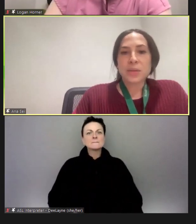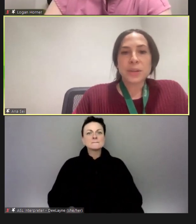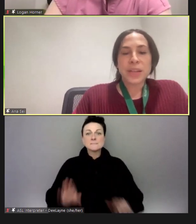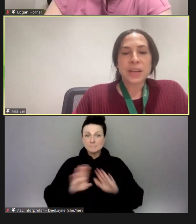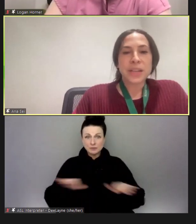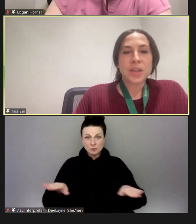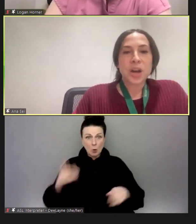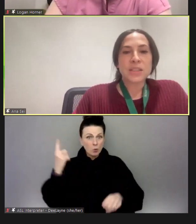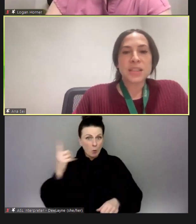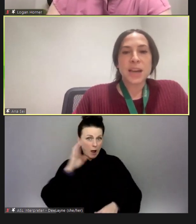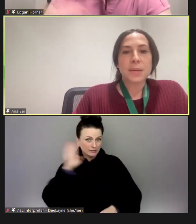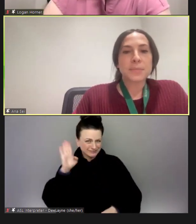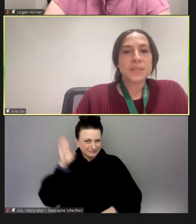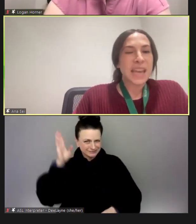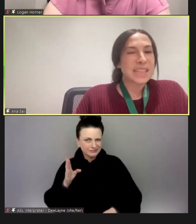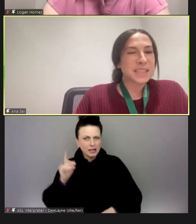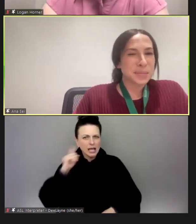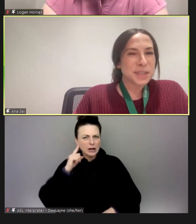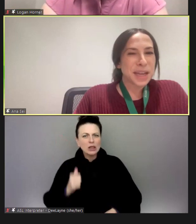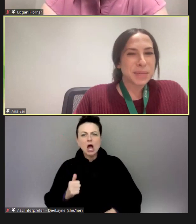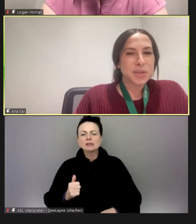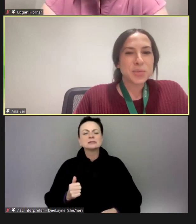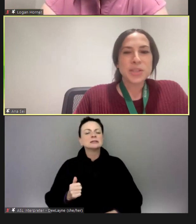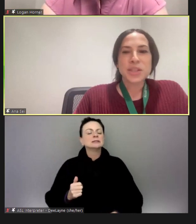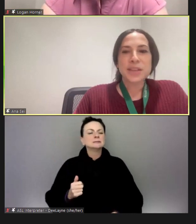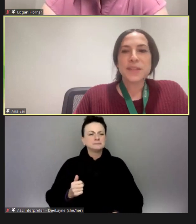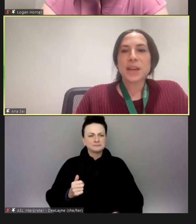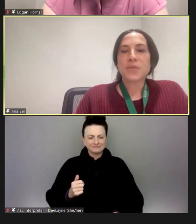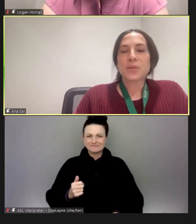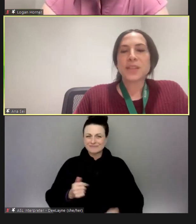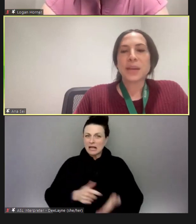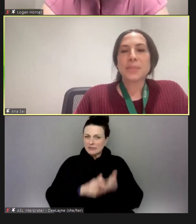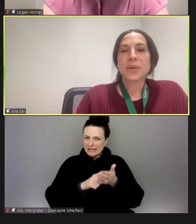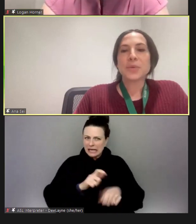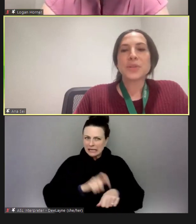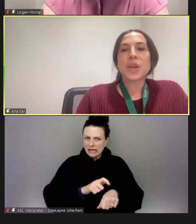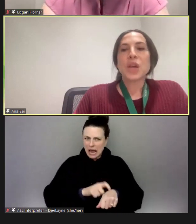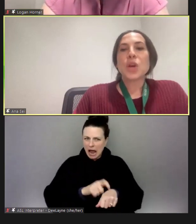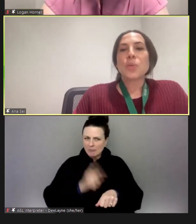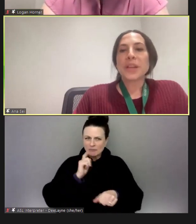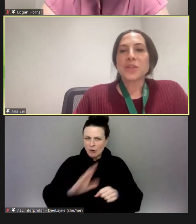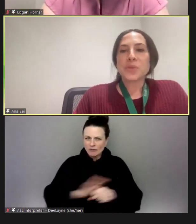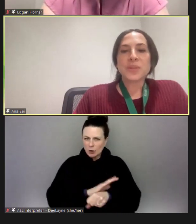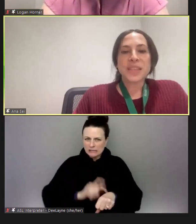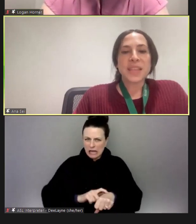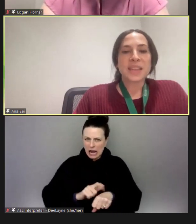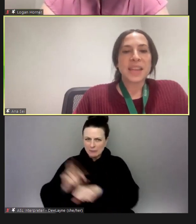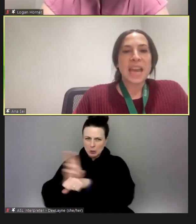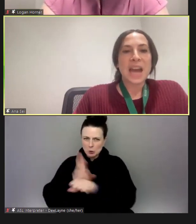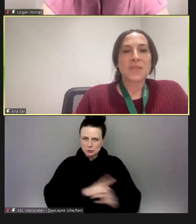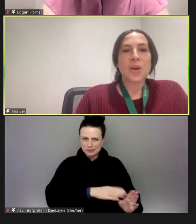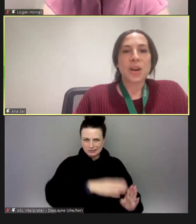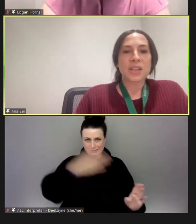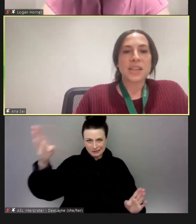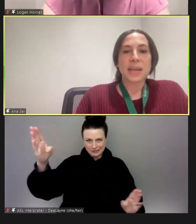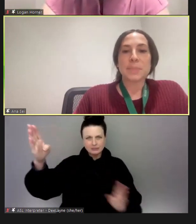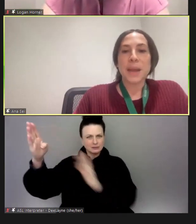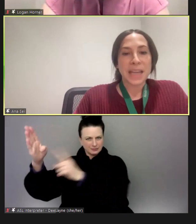hearing loss um take some time to achieve that full-time use we do see